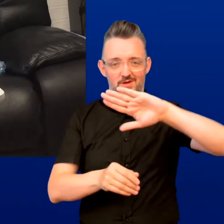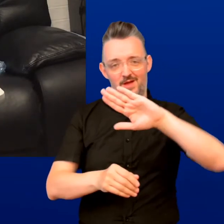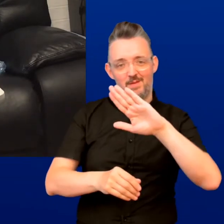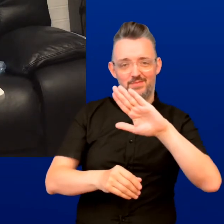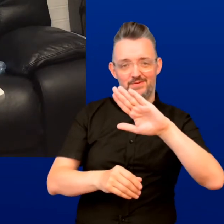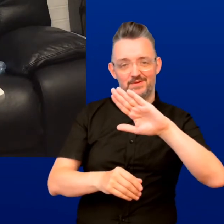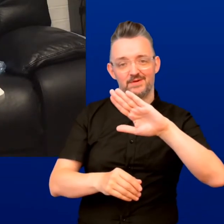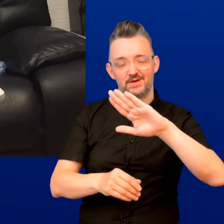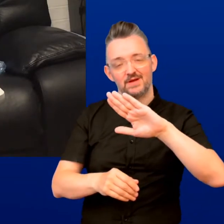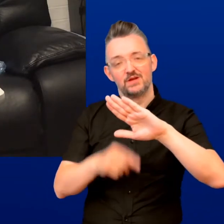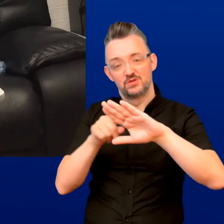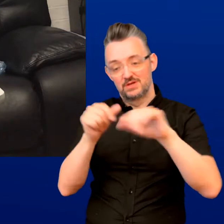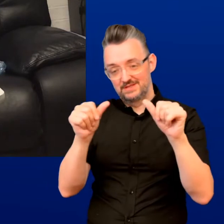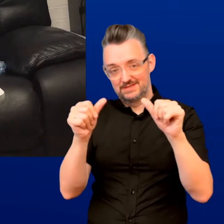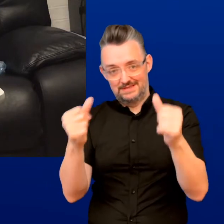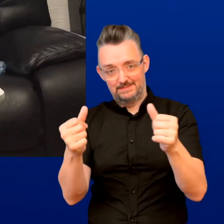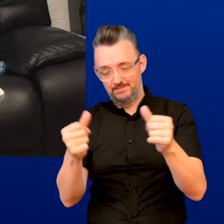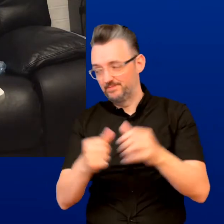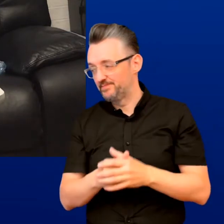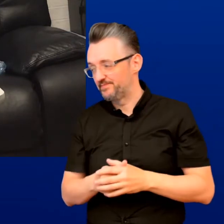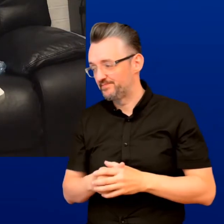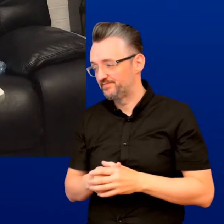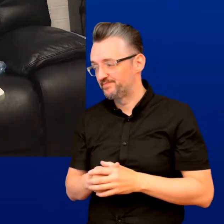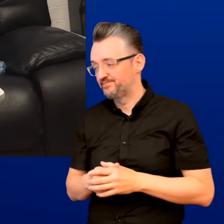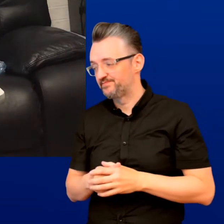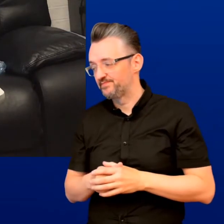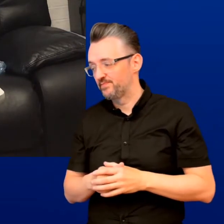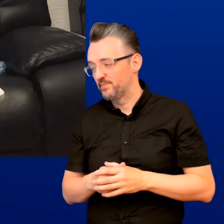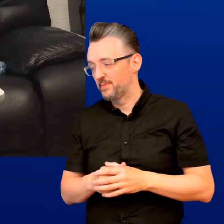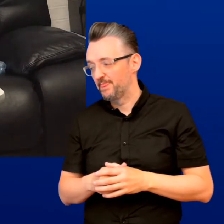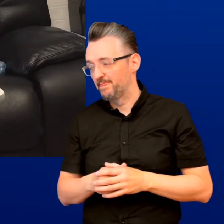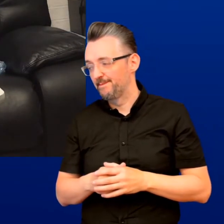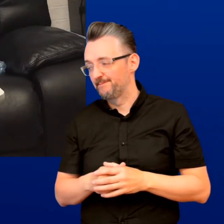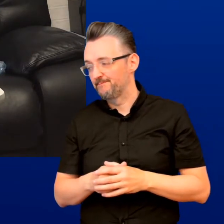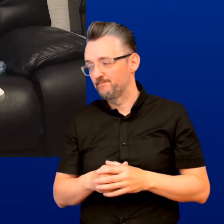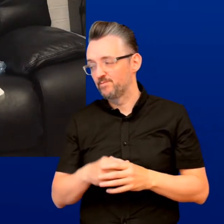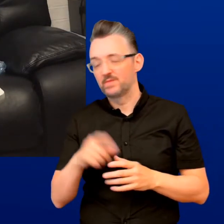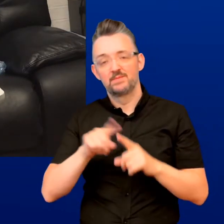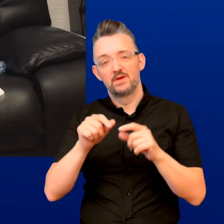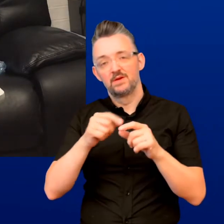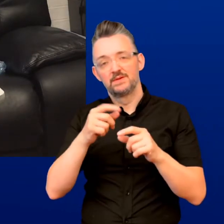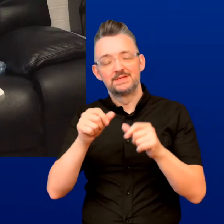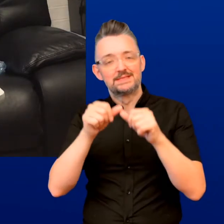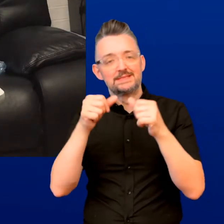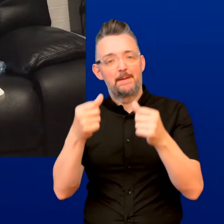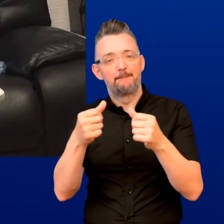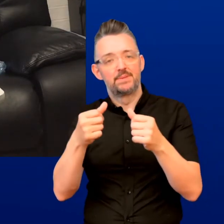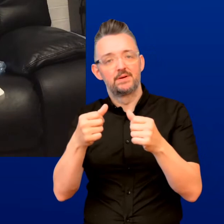it at an angle then I got a little bit of masking tape